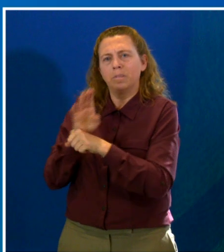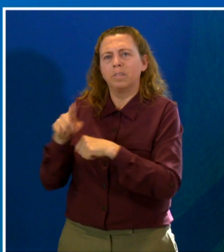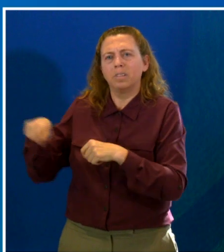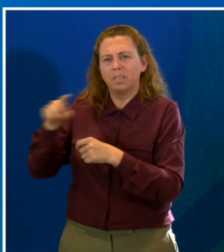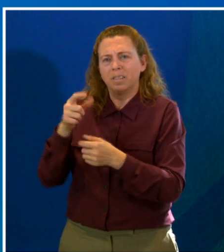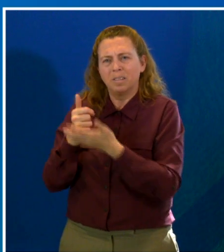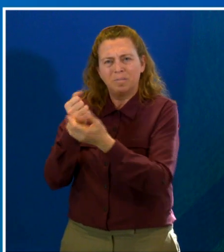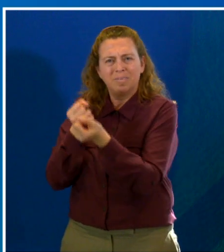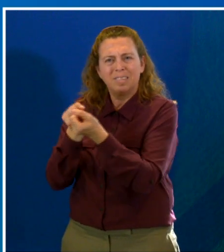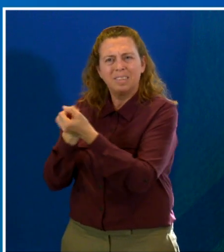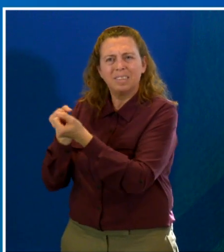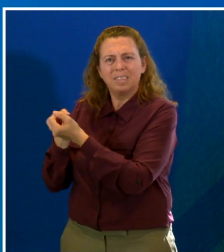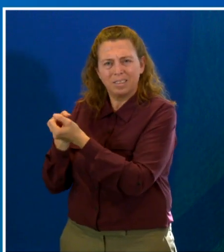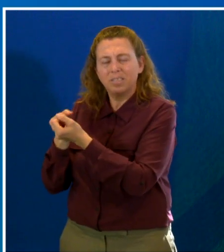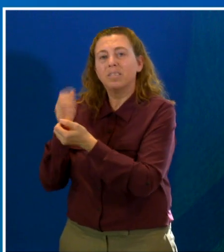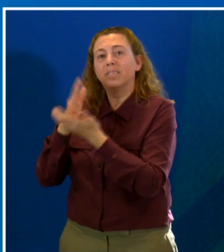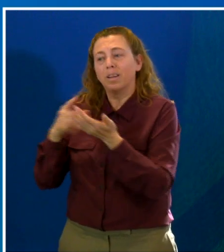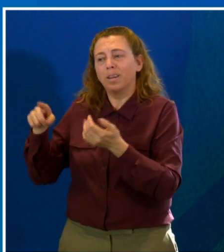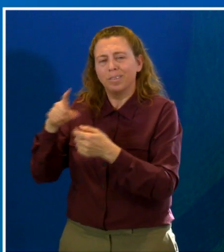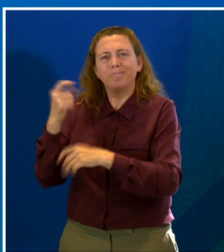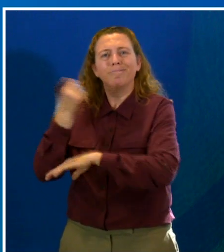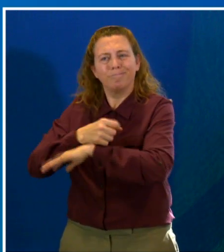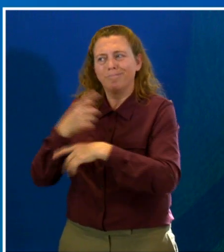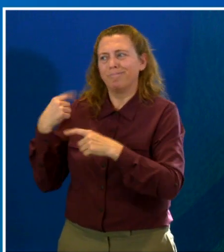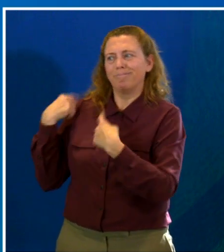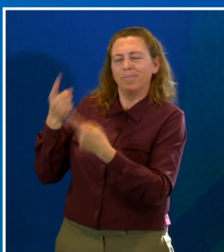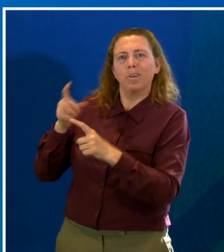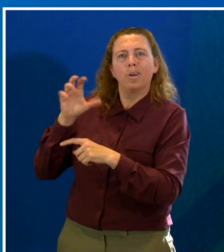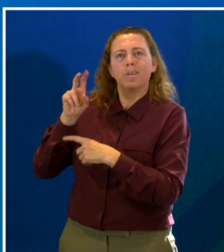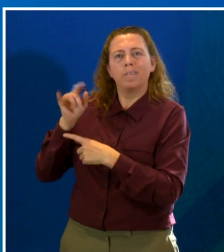to public health and safety measures, to learn more and to